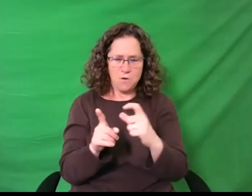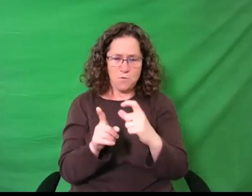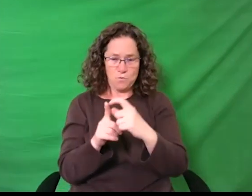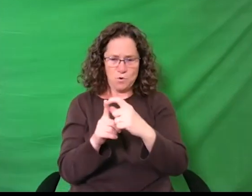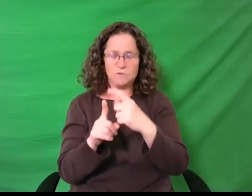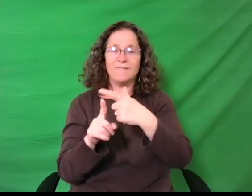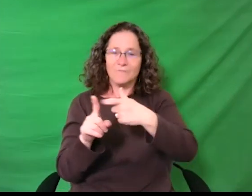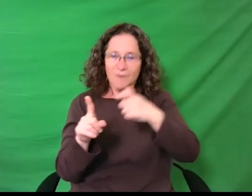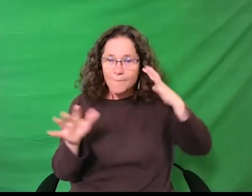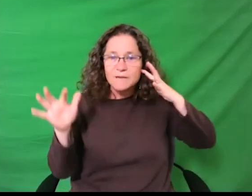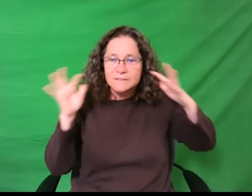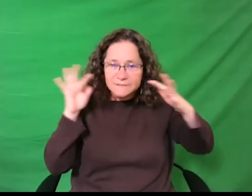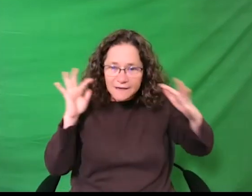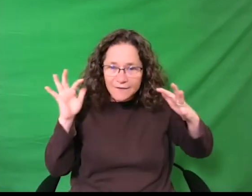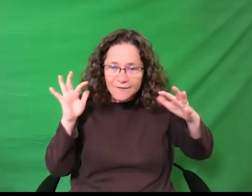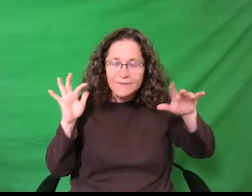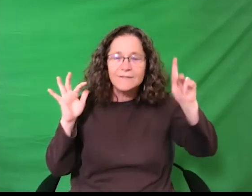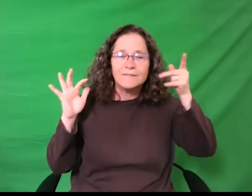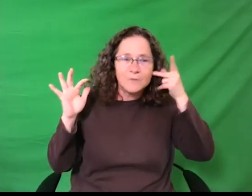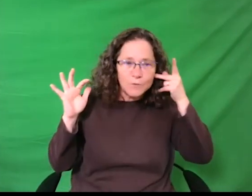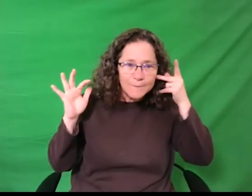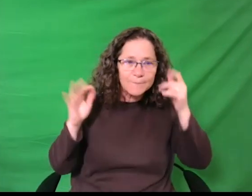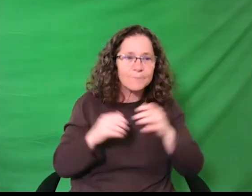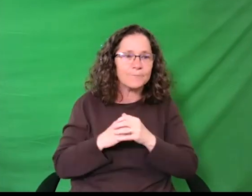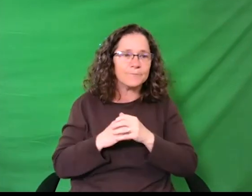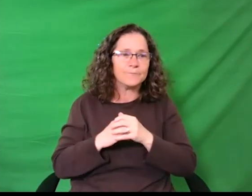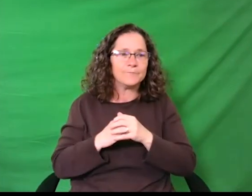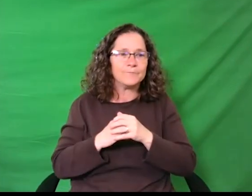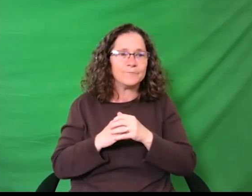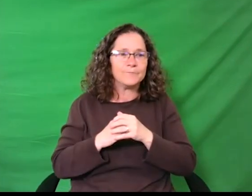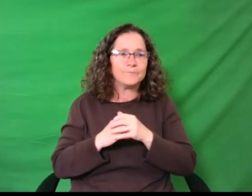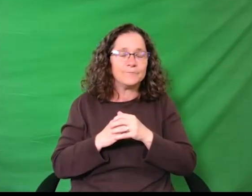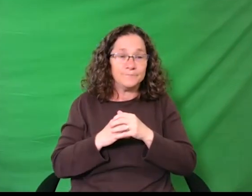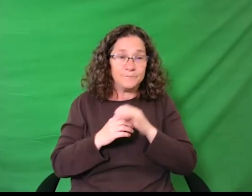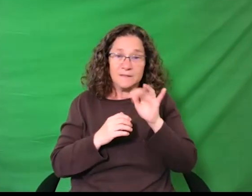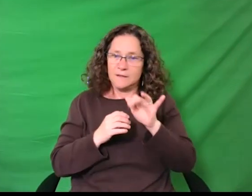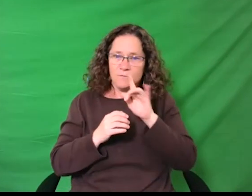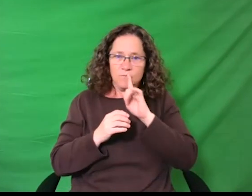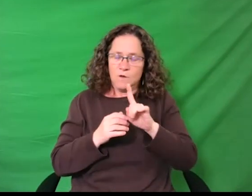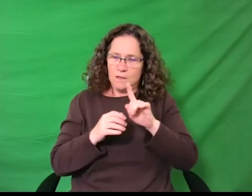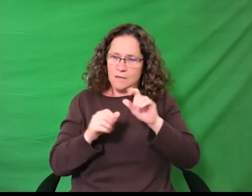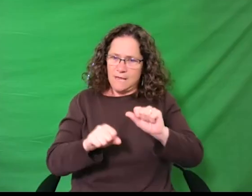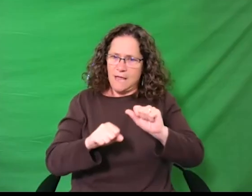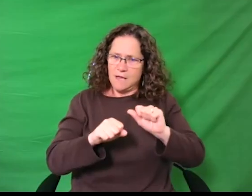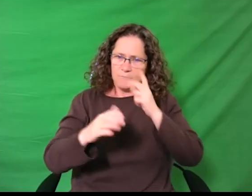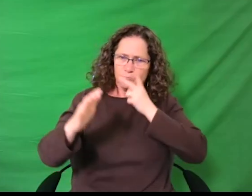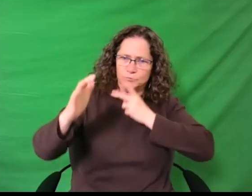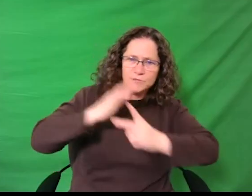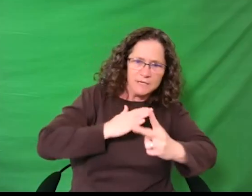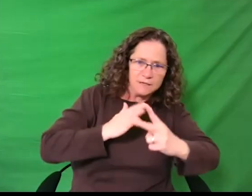Phonemic awareness is a significant predictor of reading skills. And here, we have-- we mention, again,